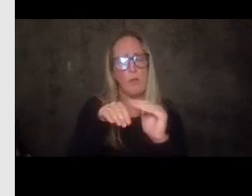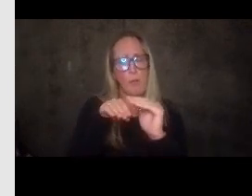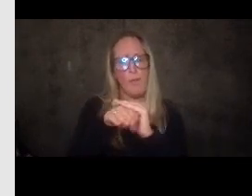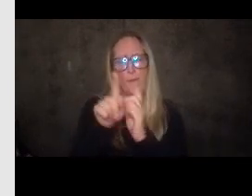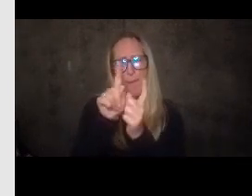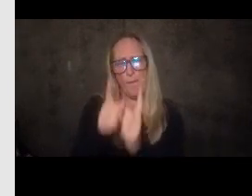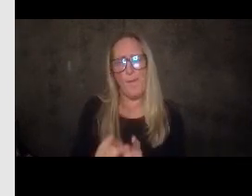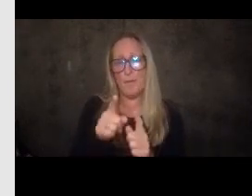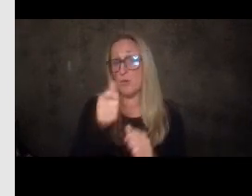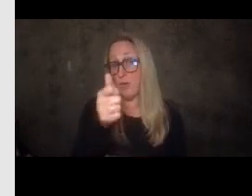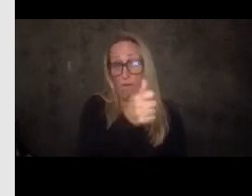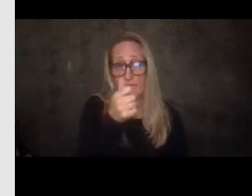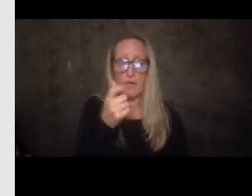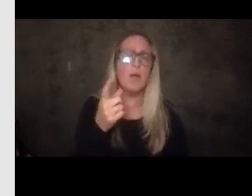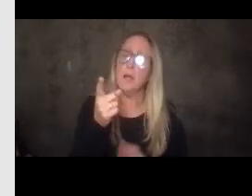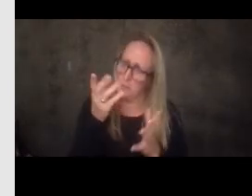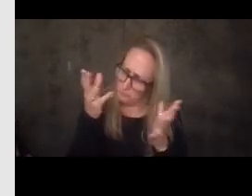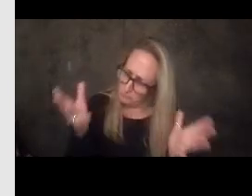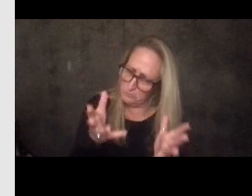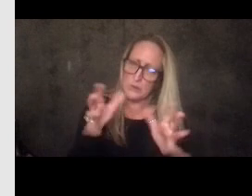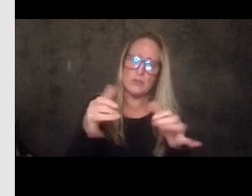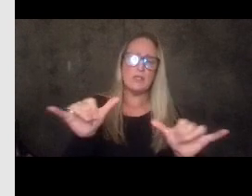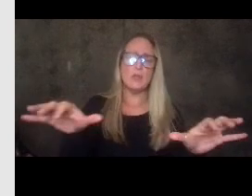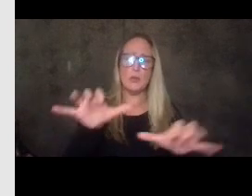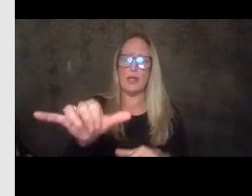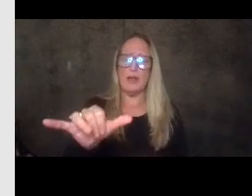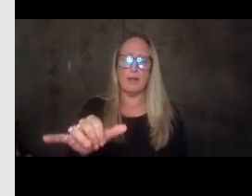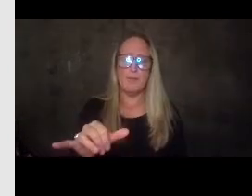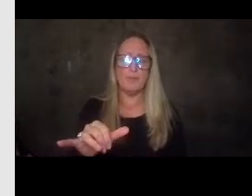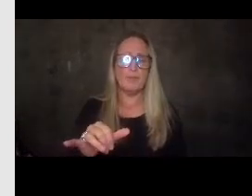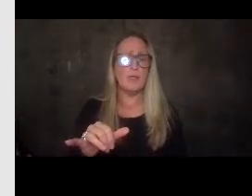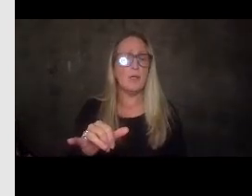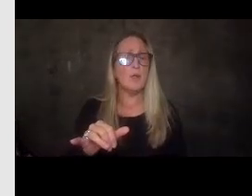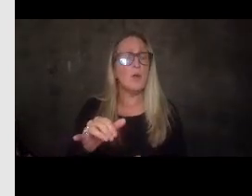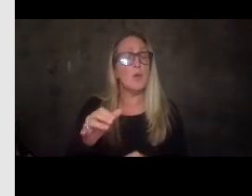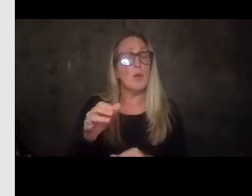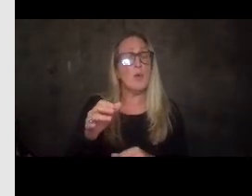edit this text yourself, and I would encourage that you still do that. The generator can be much quicker, but sometimes